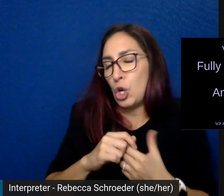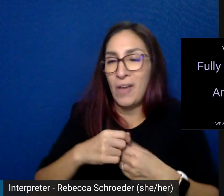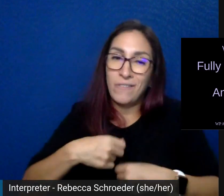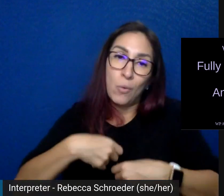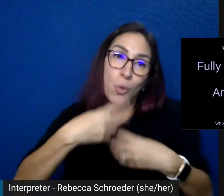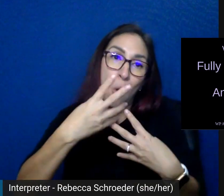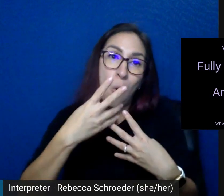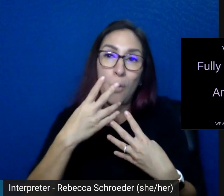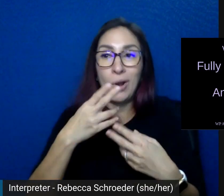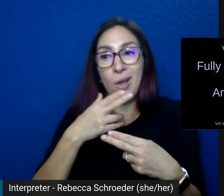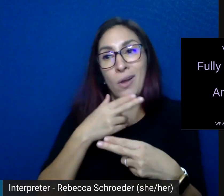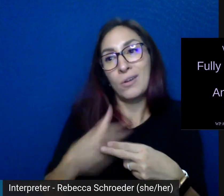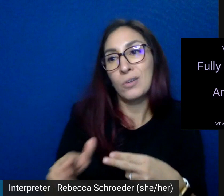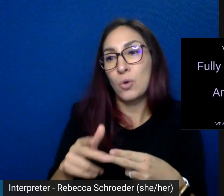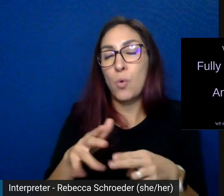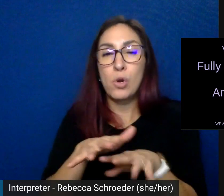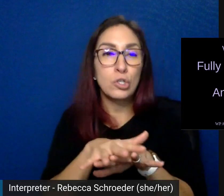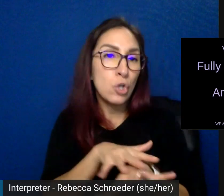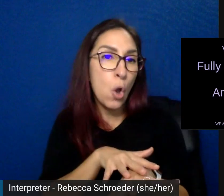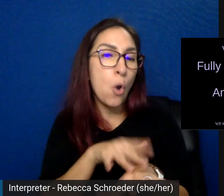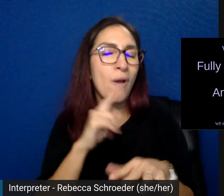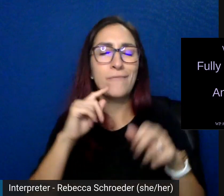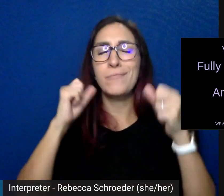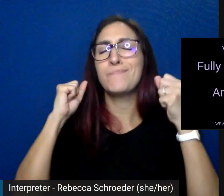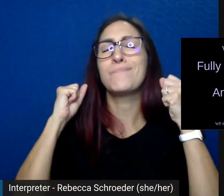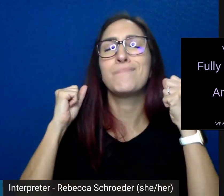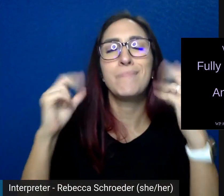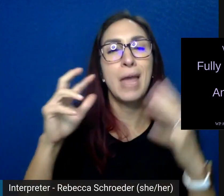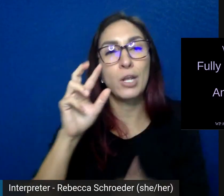that you test that. My personal favorite is webpagetest.org.